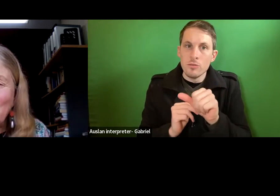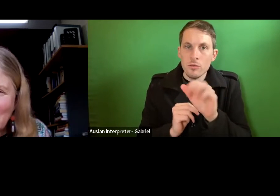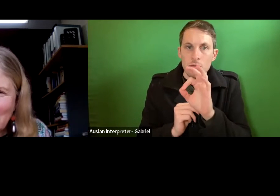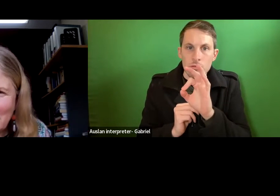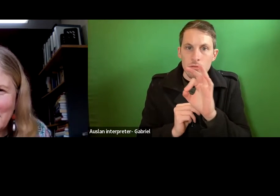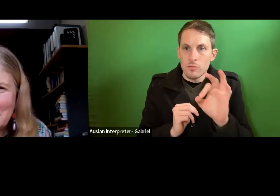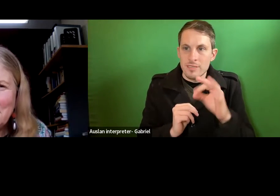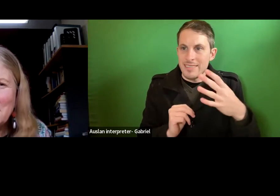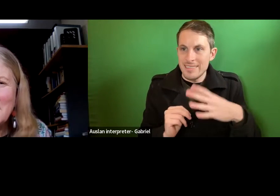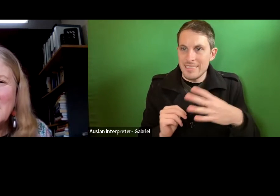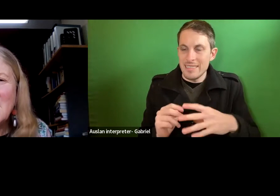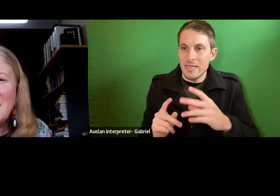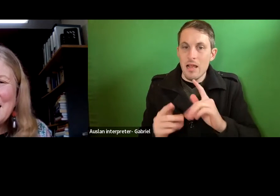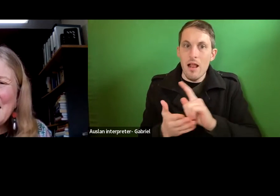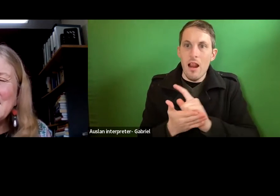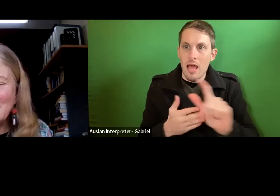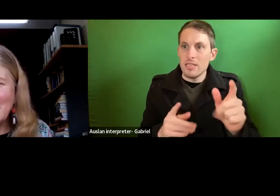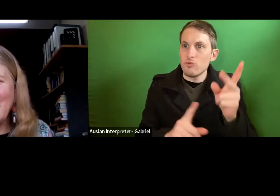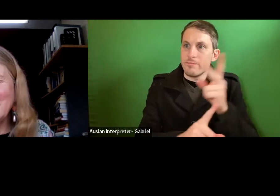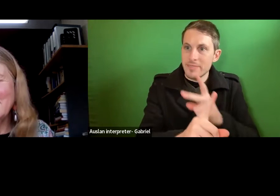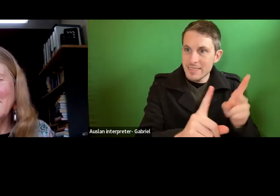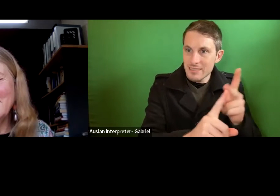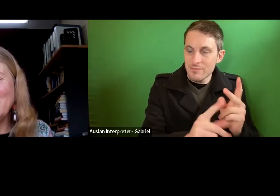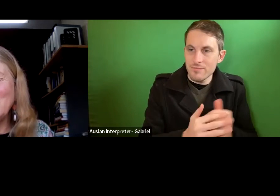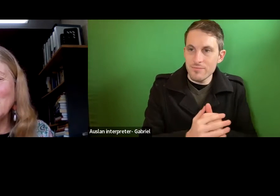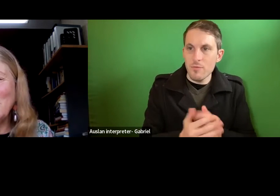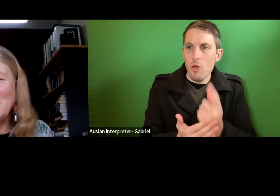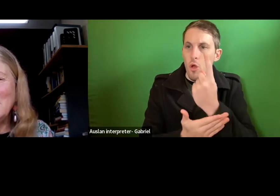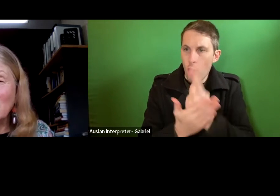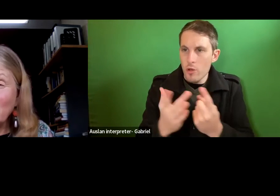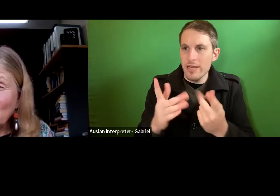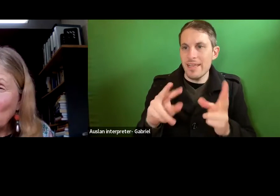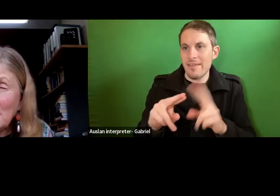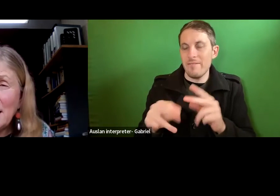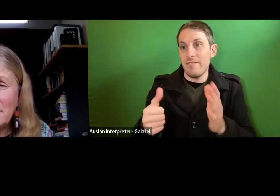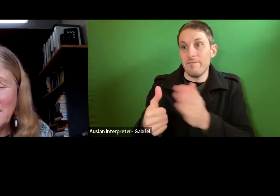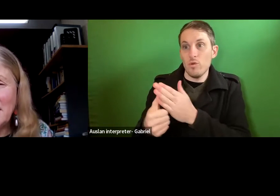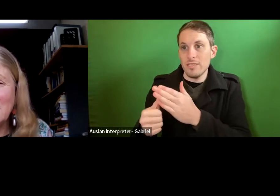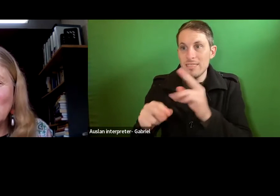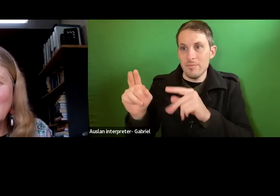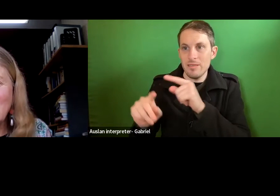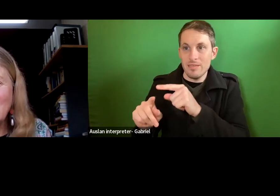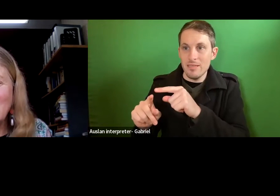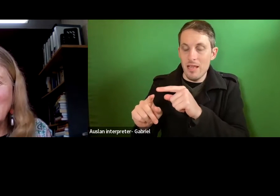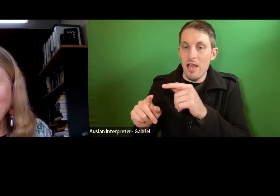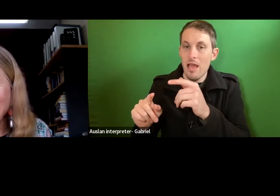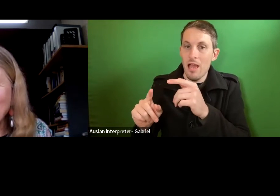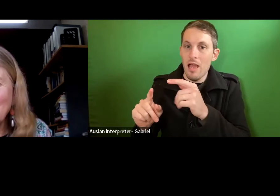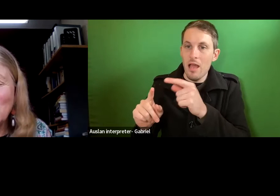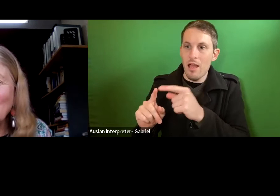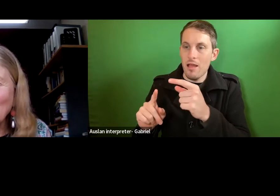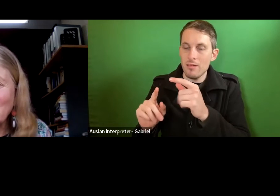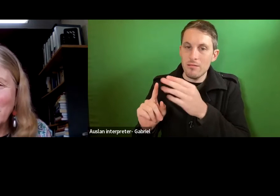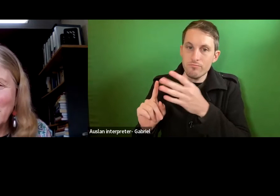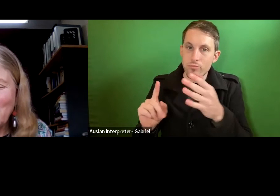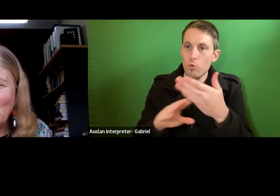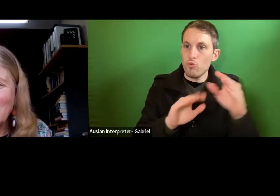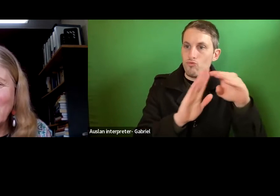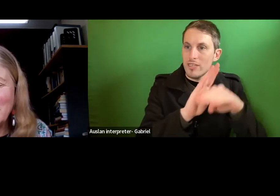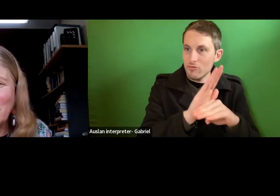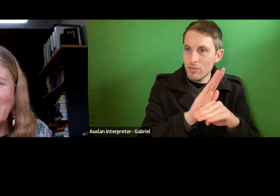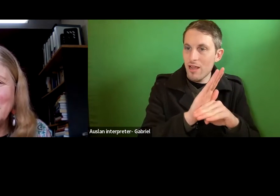repeated unless the original one is well out of date using no longer agreed upon criteria